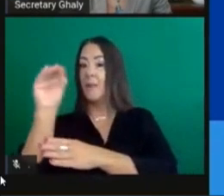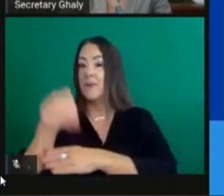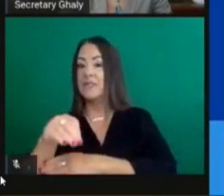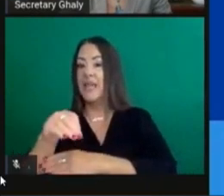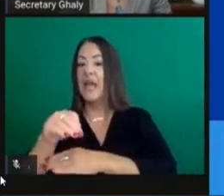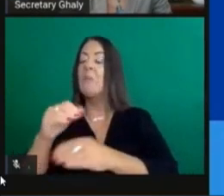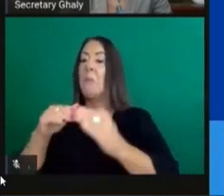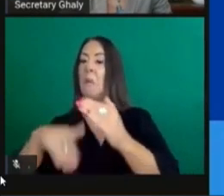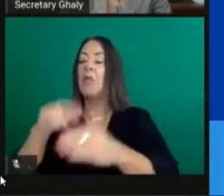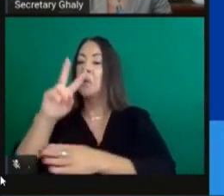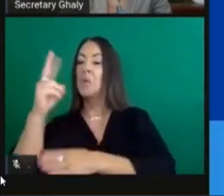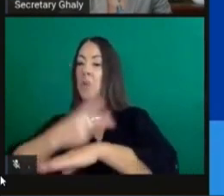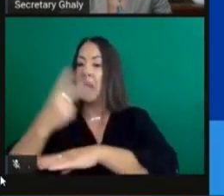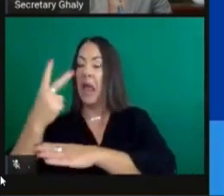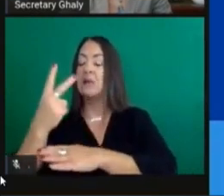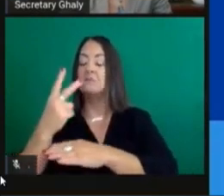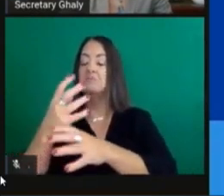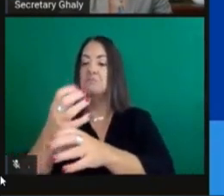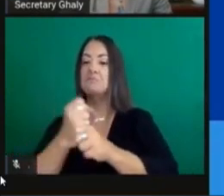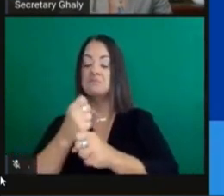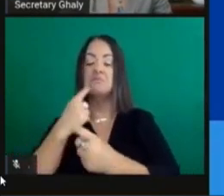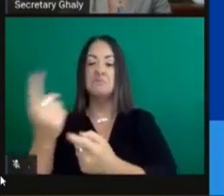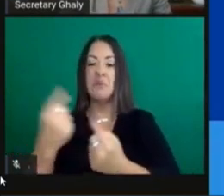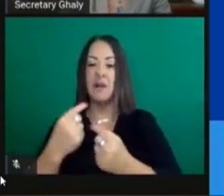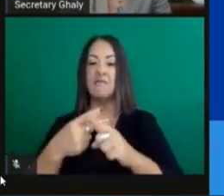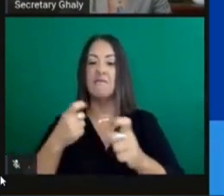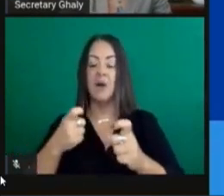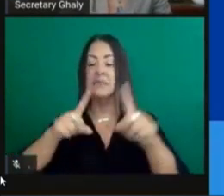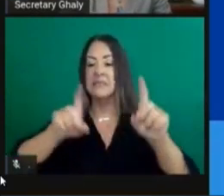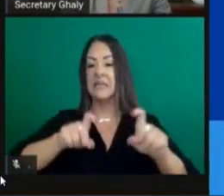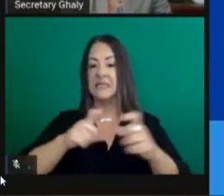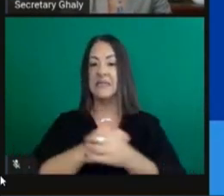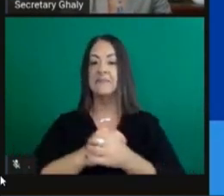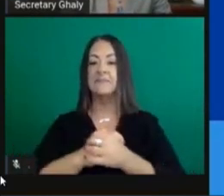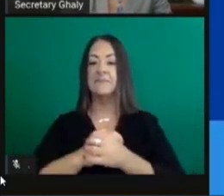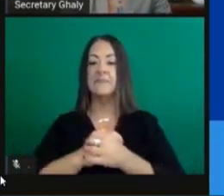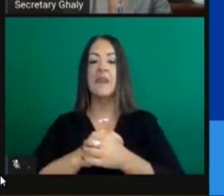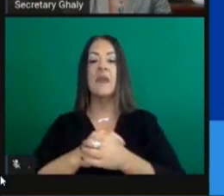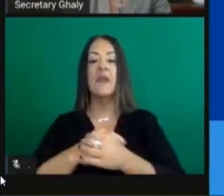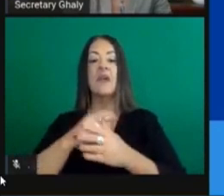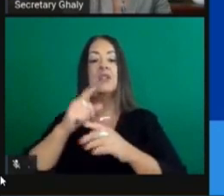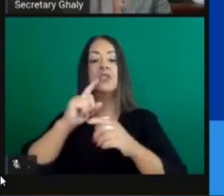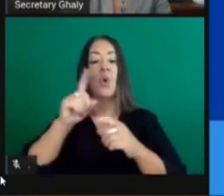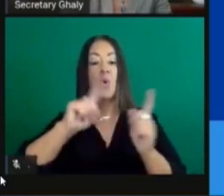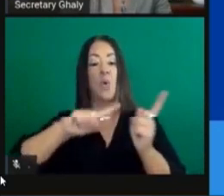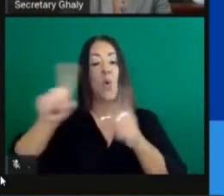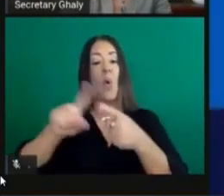ONE DAY. AND 97% WITHIN TWO DAYS. THIS IS A DRAMATIC IMPROVEMENT